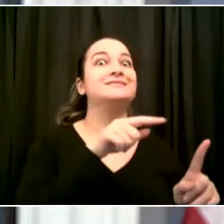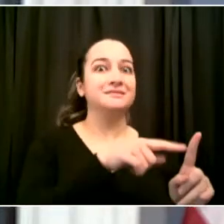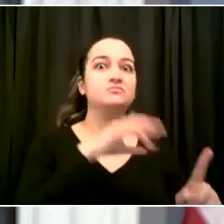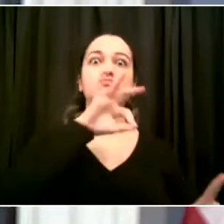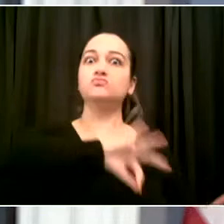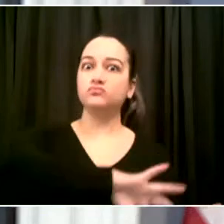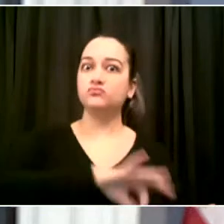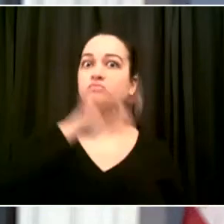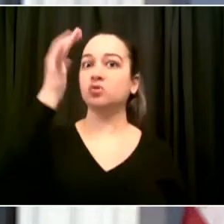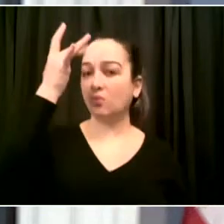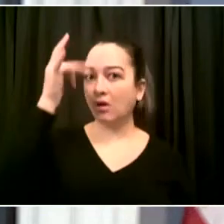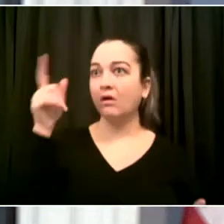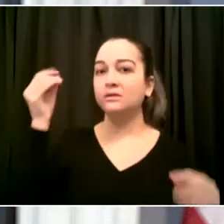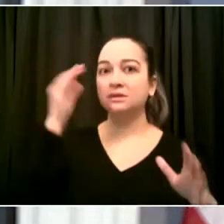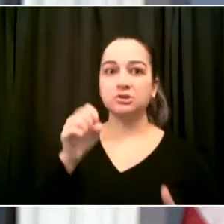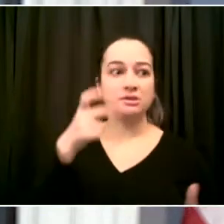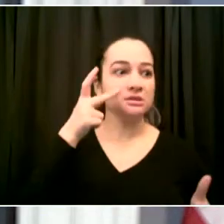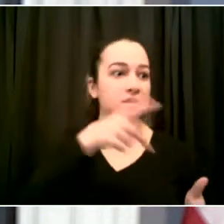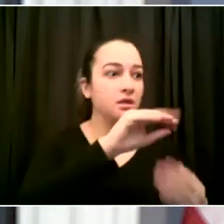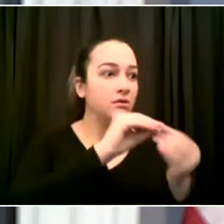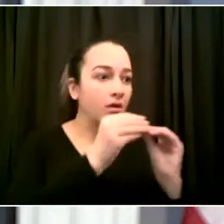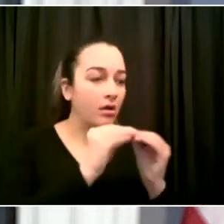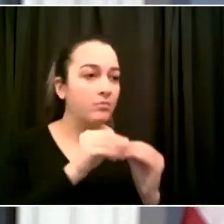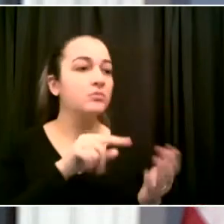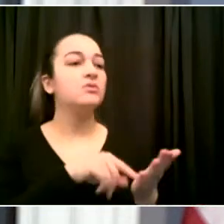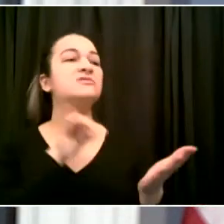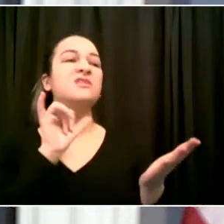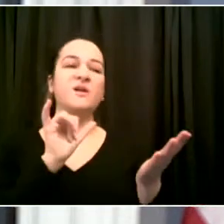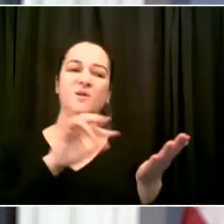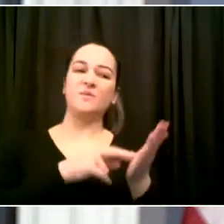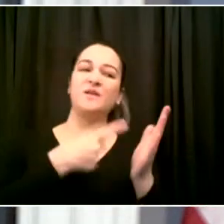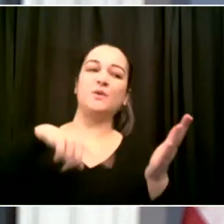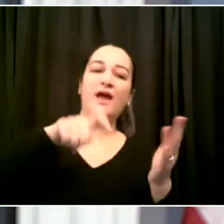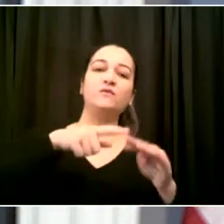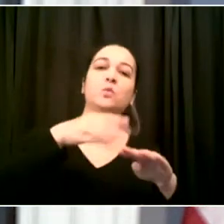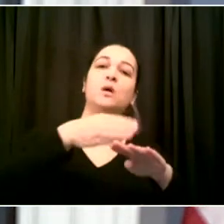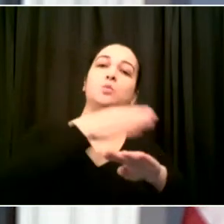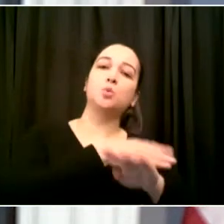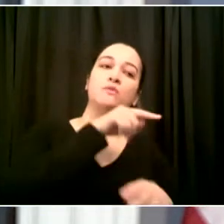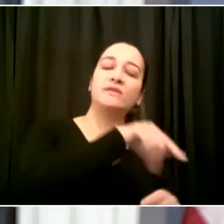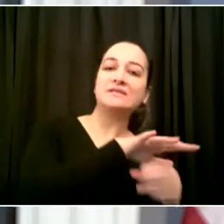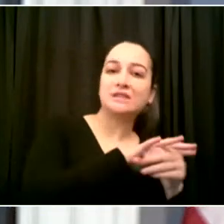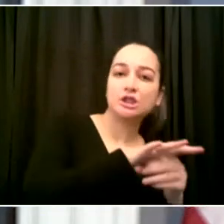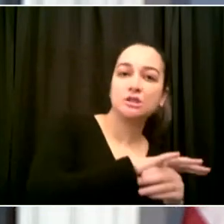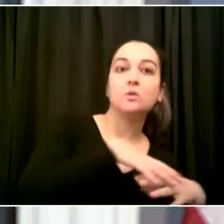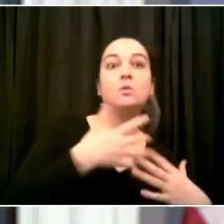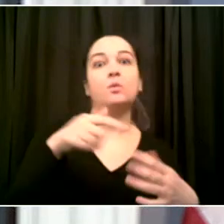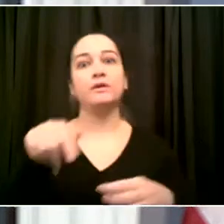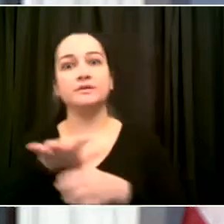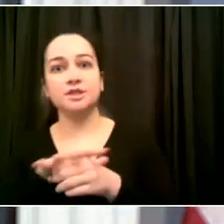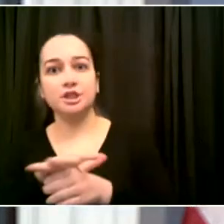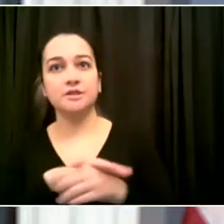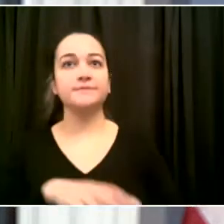AS A TEACHER, WHERE THE GAPS, WHERE ARE THE CHILLDREN FALLING BEHIND? I THINK WE ARE TOTALLY FOCUSED